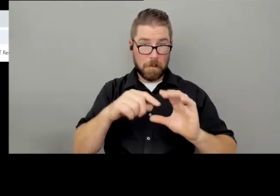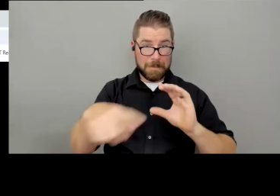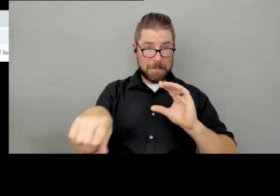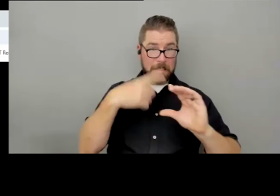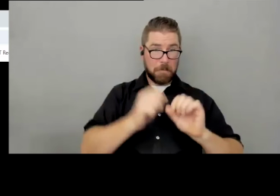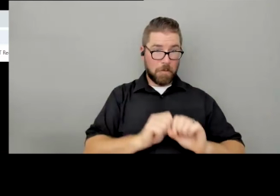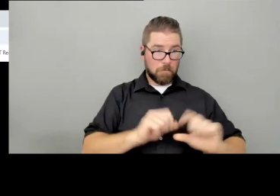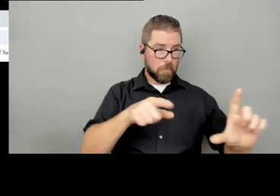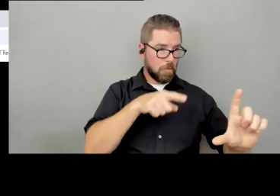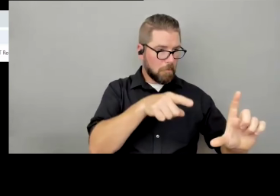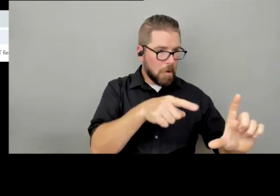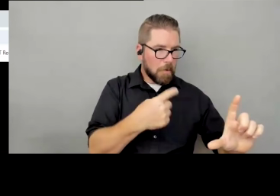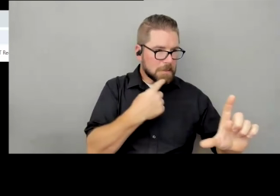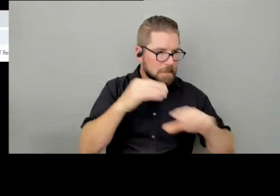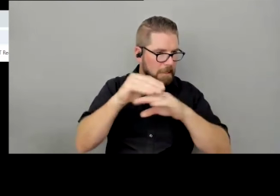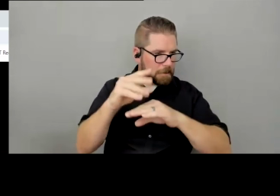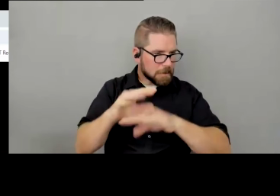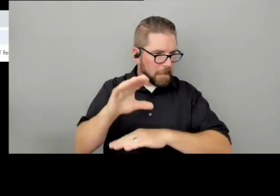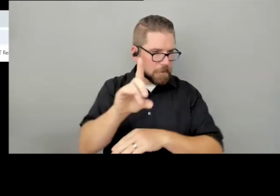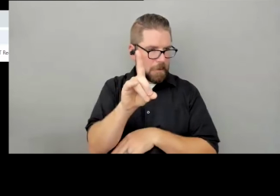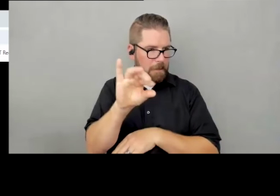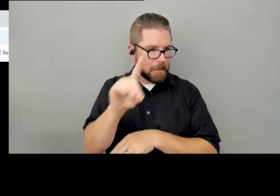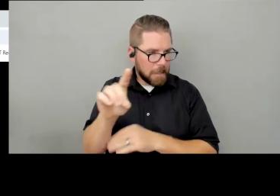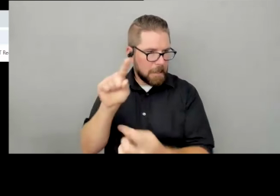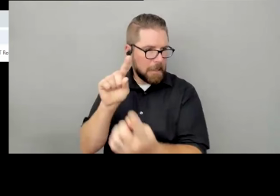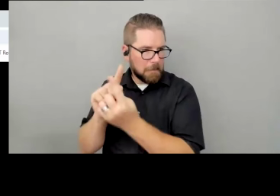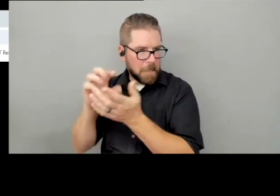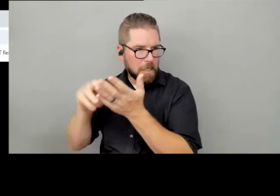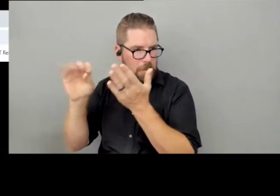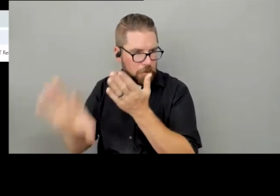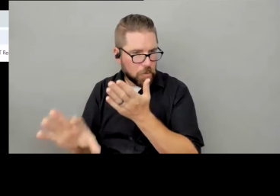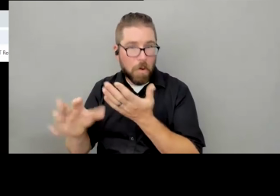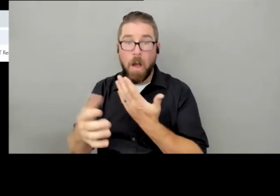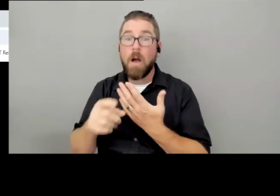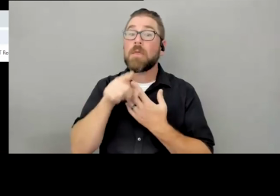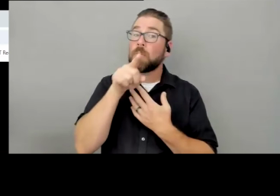and them are on the same page or however you want to phrase that. But it's really important that you put that in there,